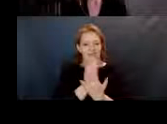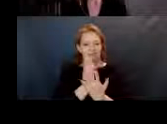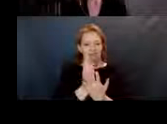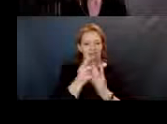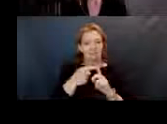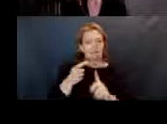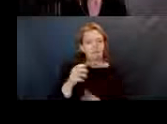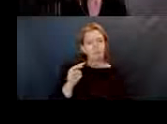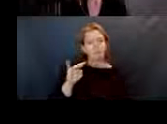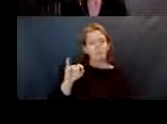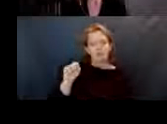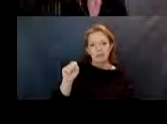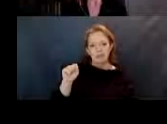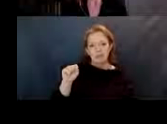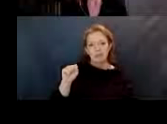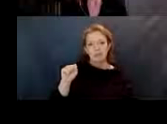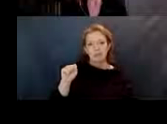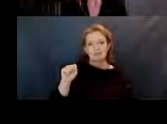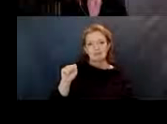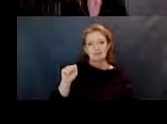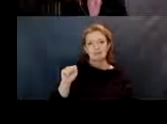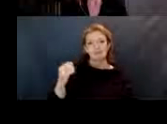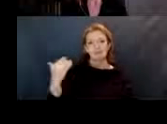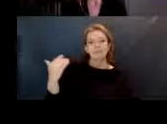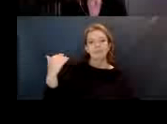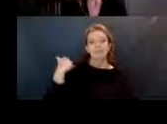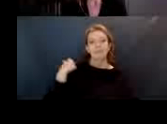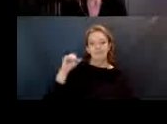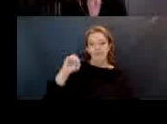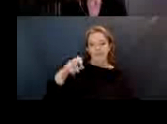that I made to Mississippi back in September of last year.